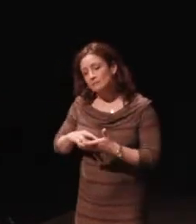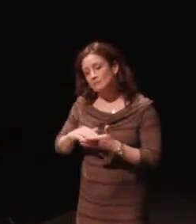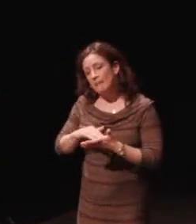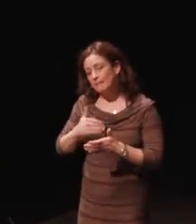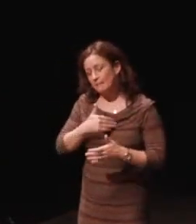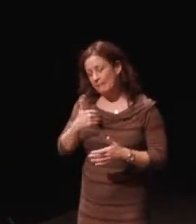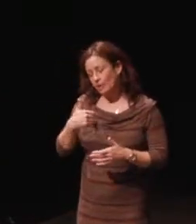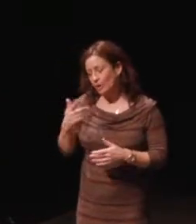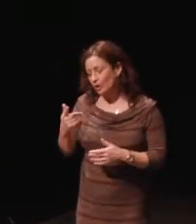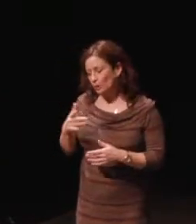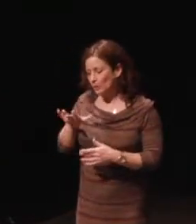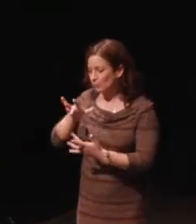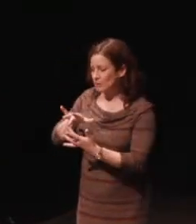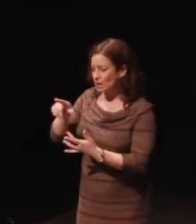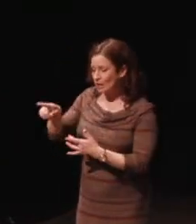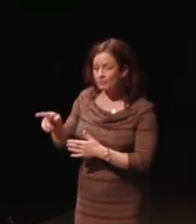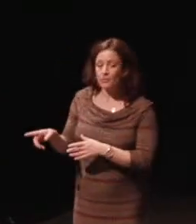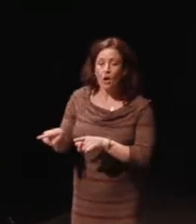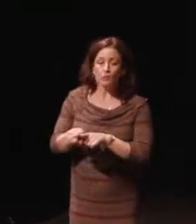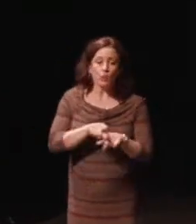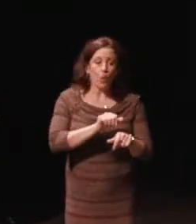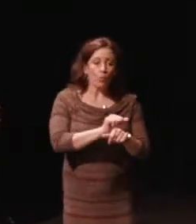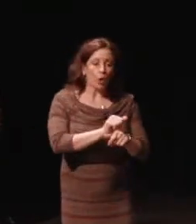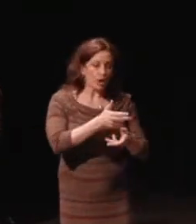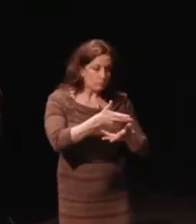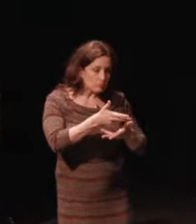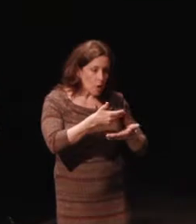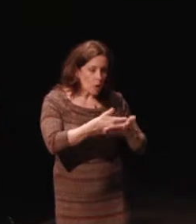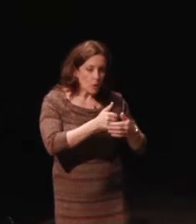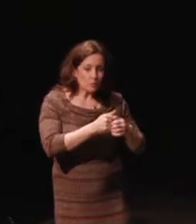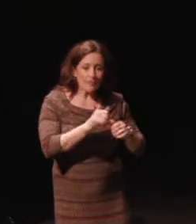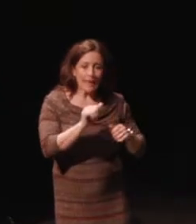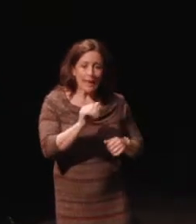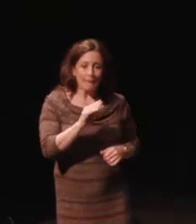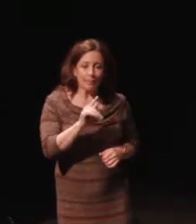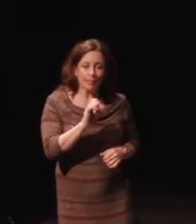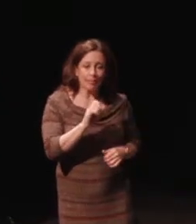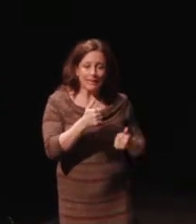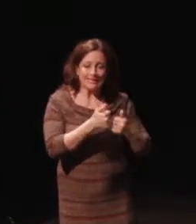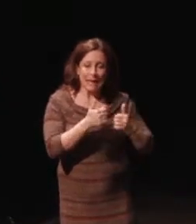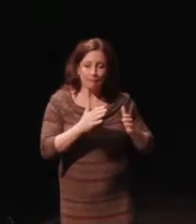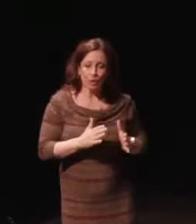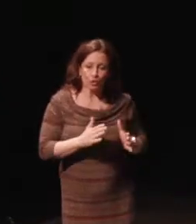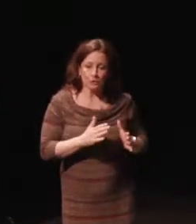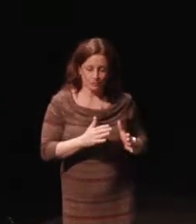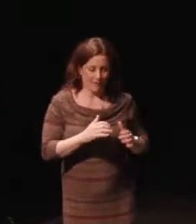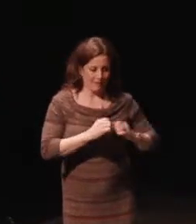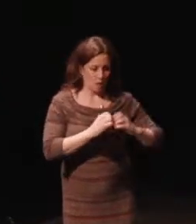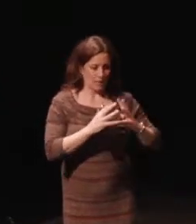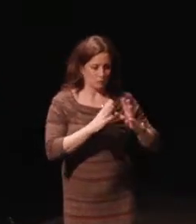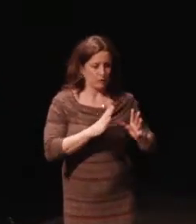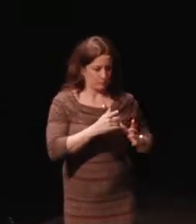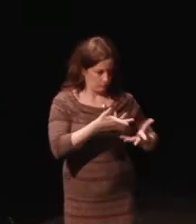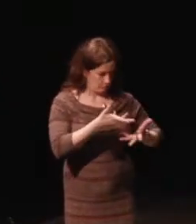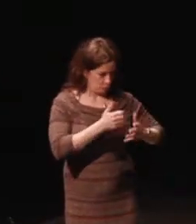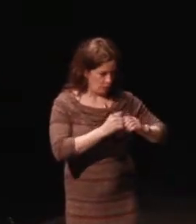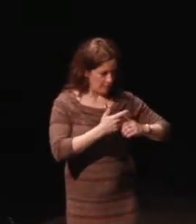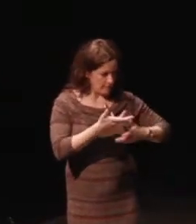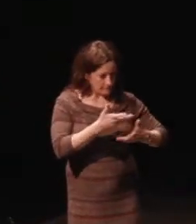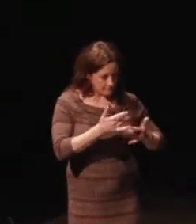We also worked very closely with the Ablegamers Foundation, we worked with them as well. They helped us out a whole lot.